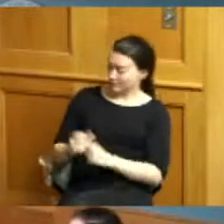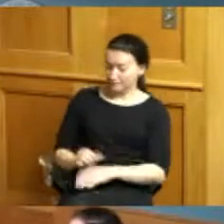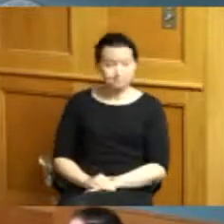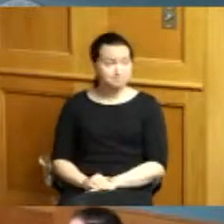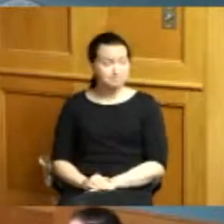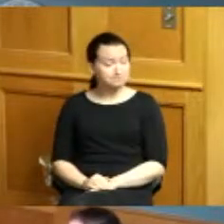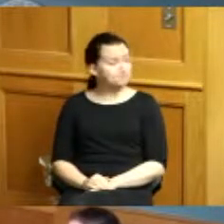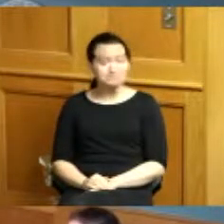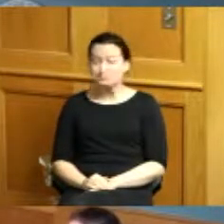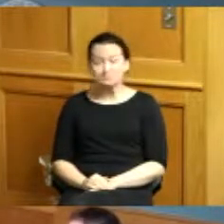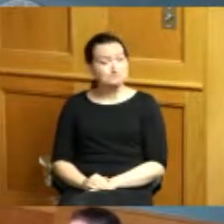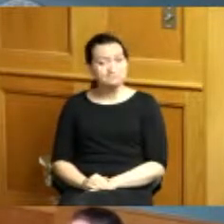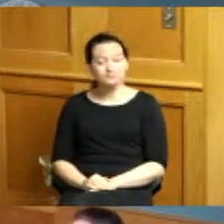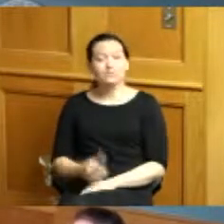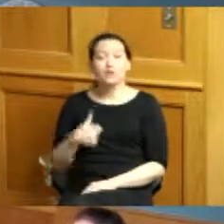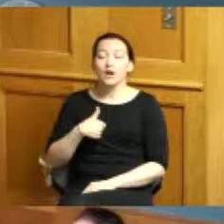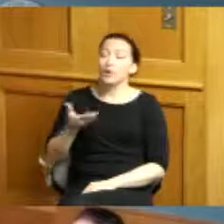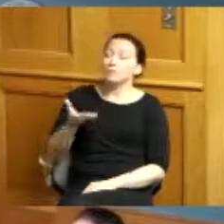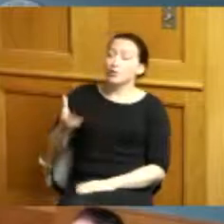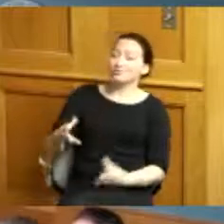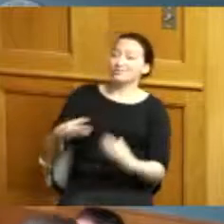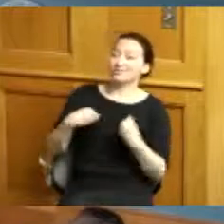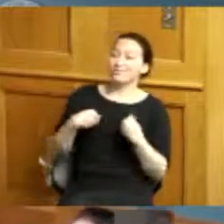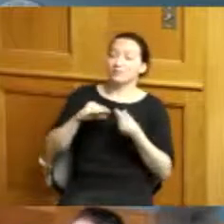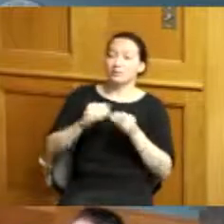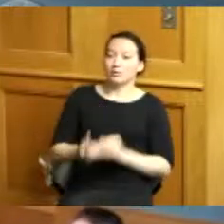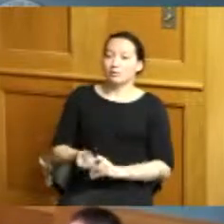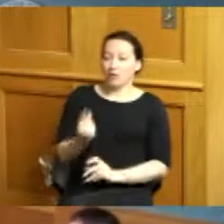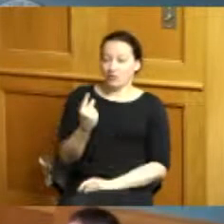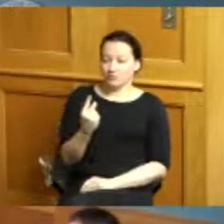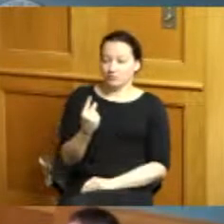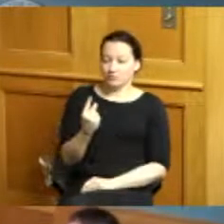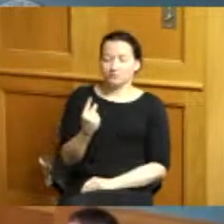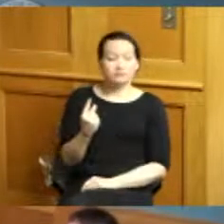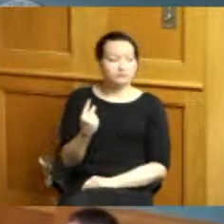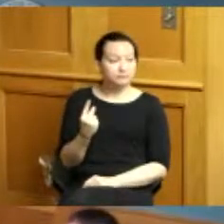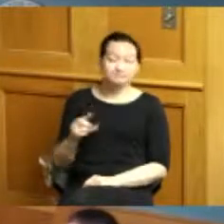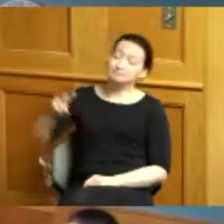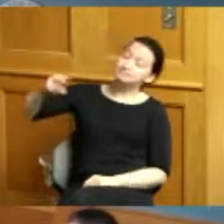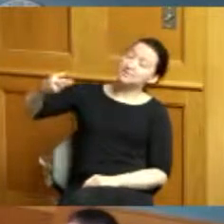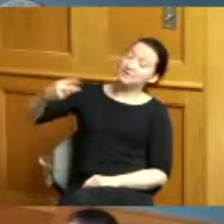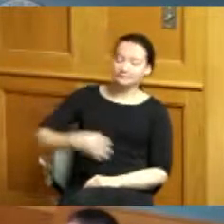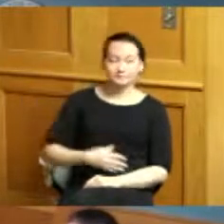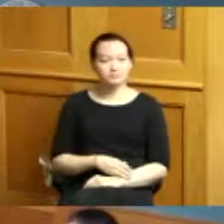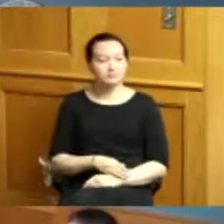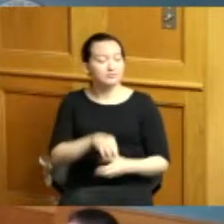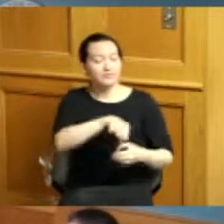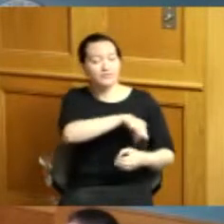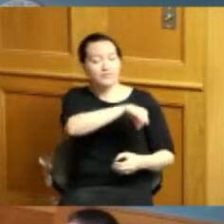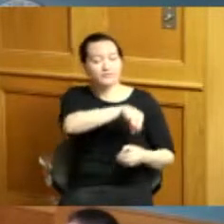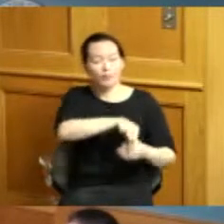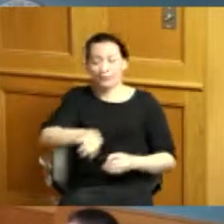I make a motion to adopt item number one second Commissioner Reese yes